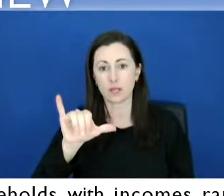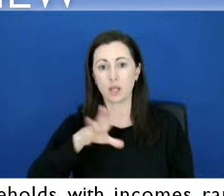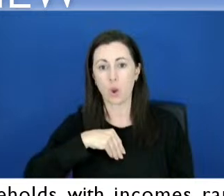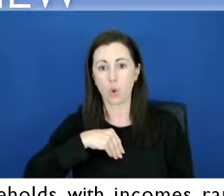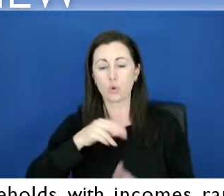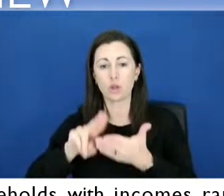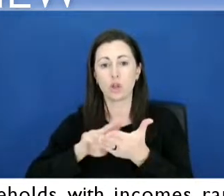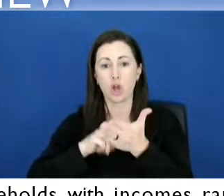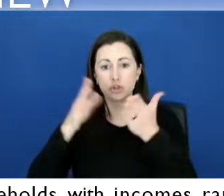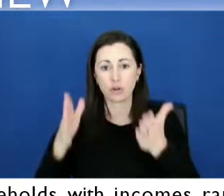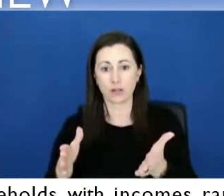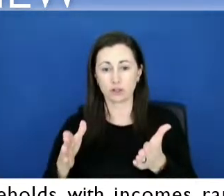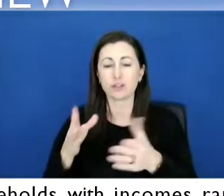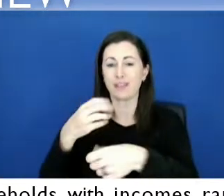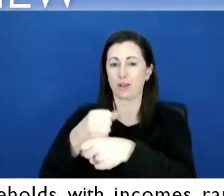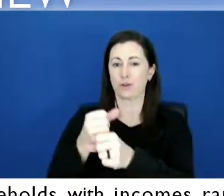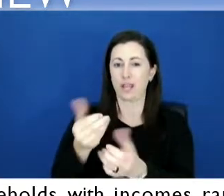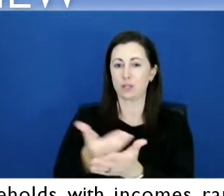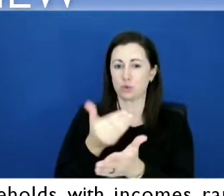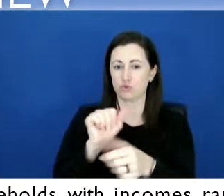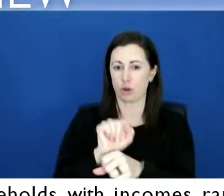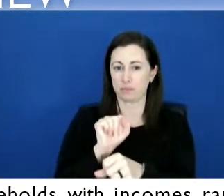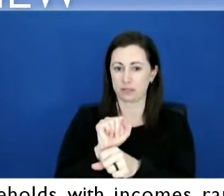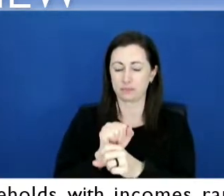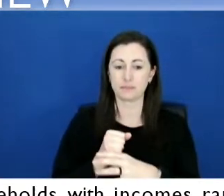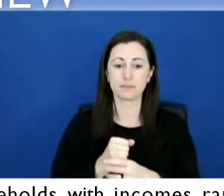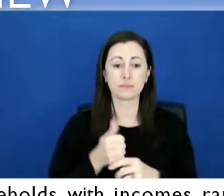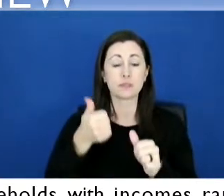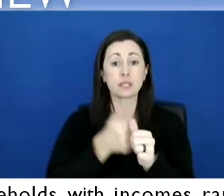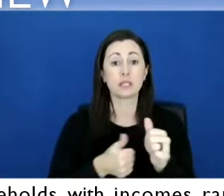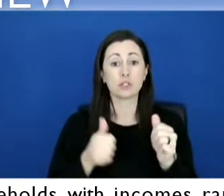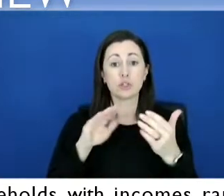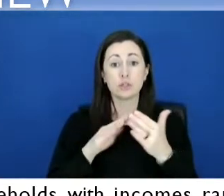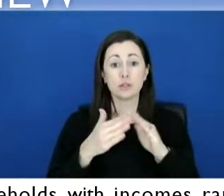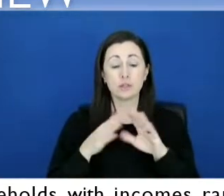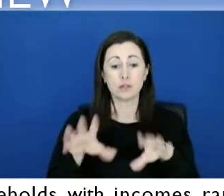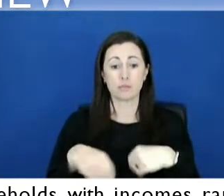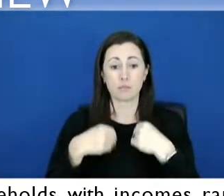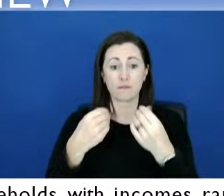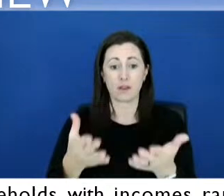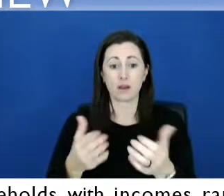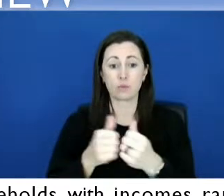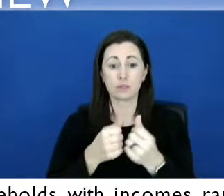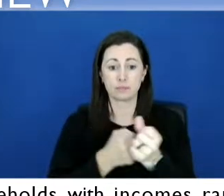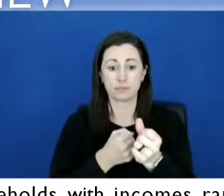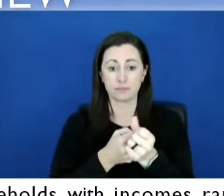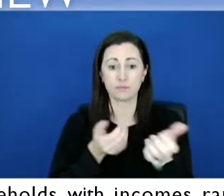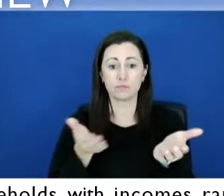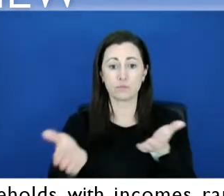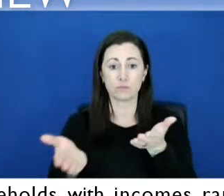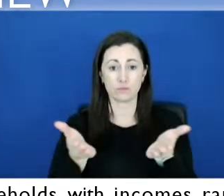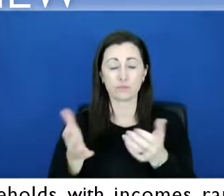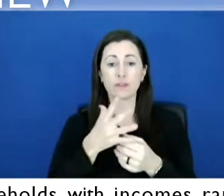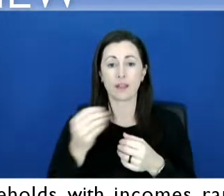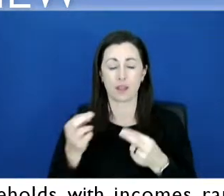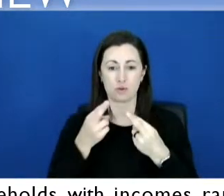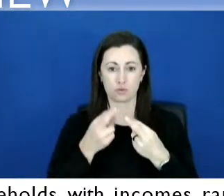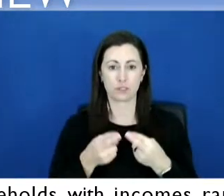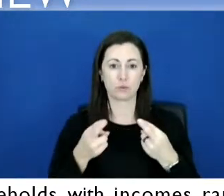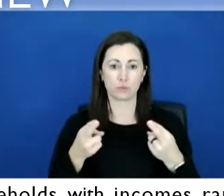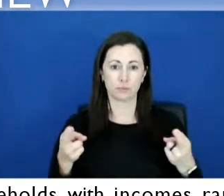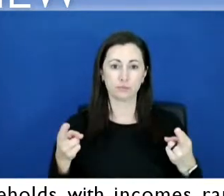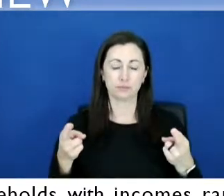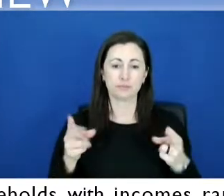WITH MINORITY-OWNED CONTRACTORS,